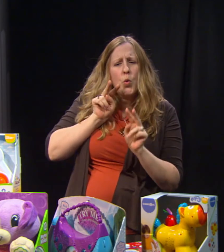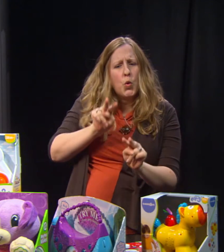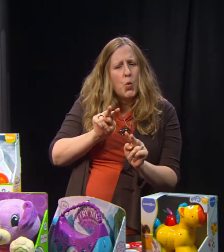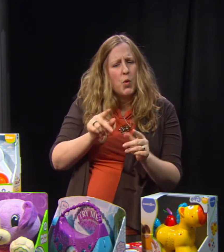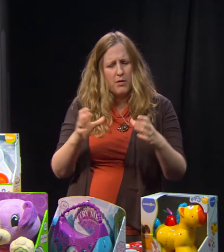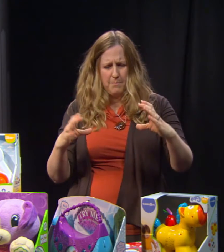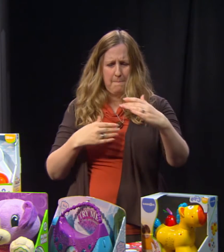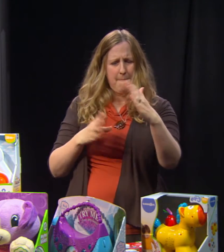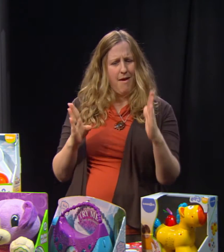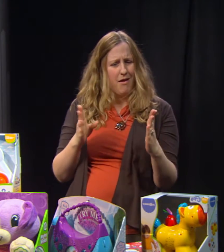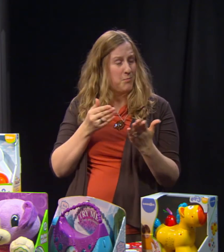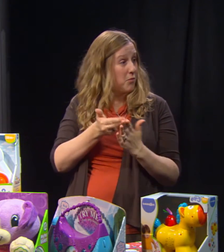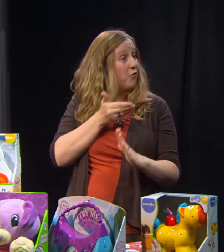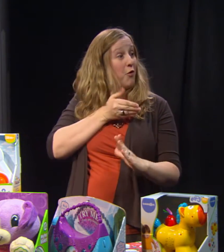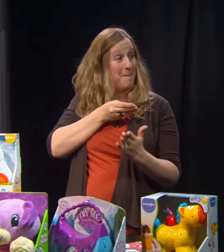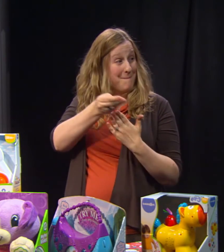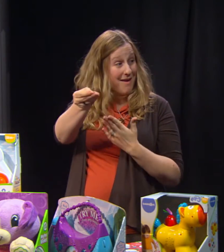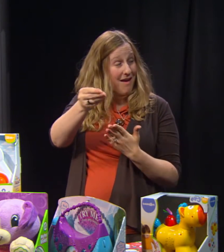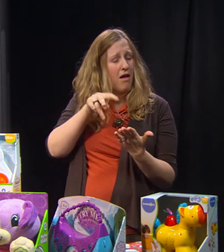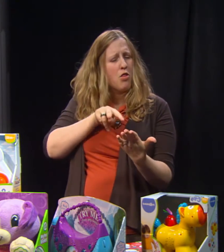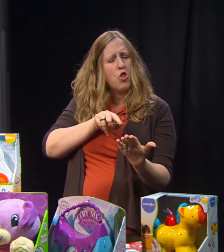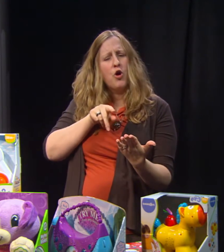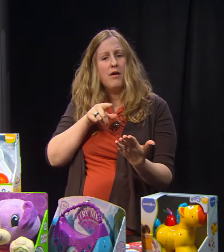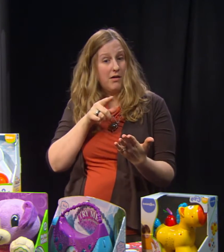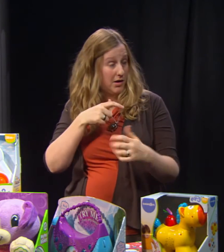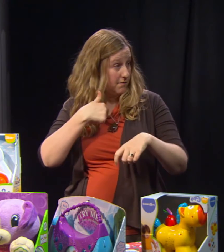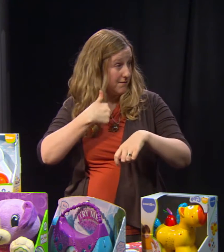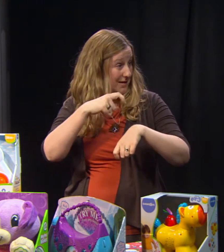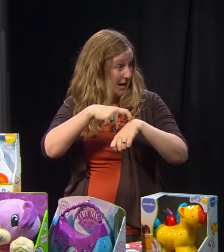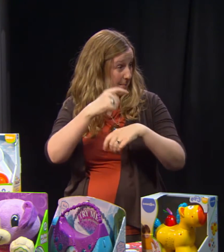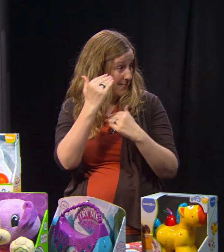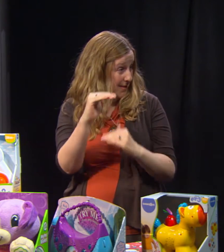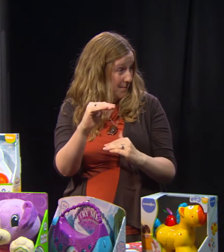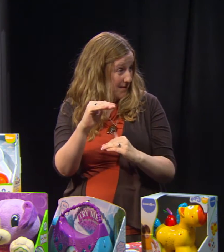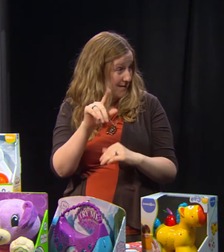what you really should be looking for are the ones with a timer. It usually says it on the box and